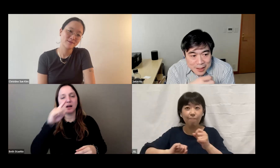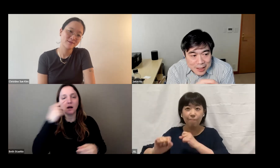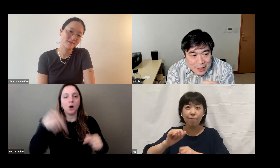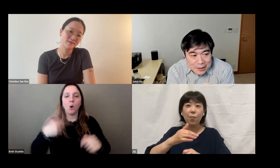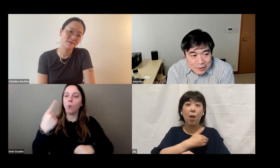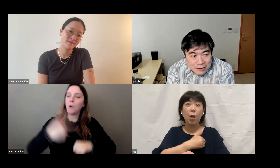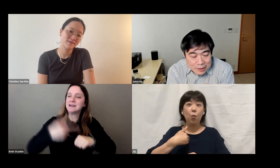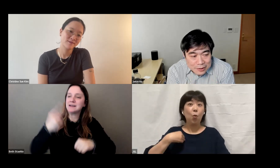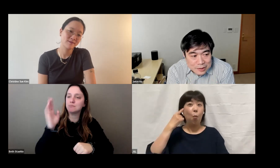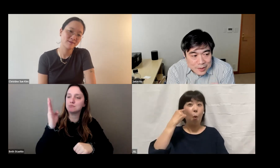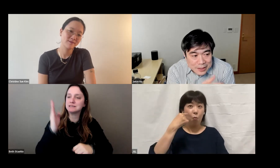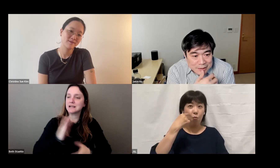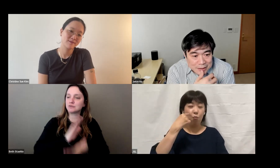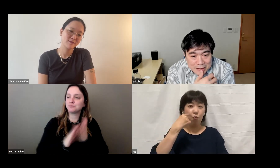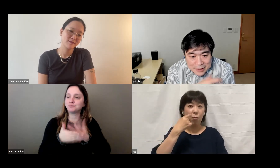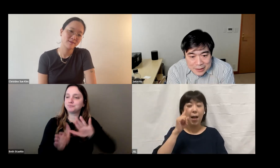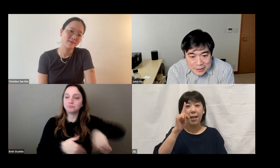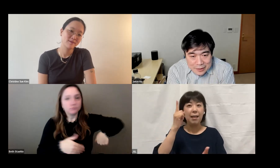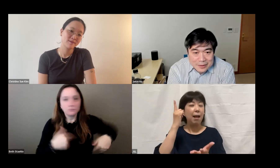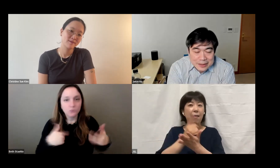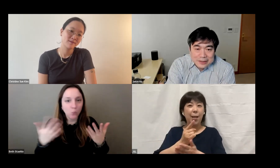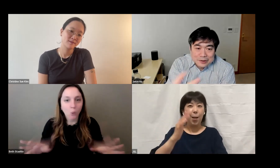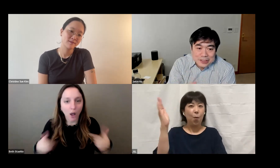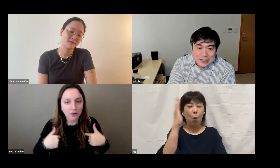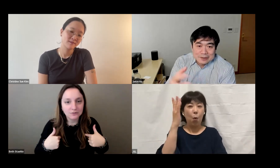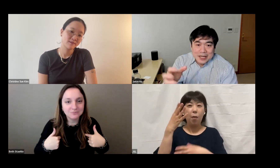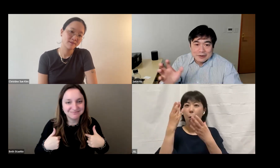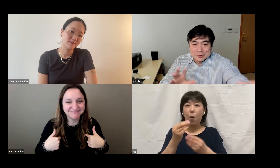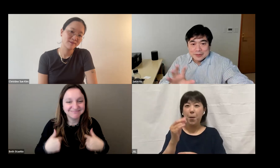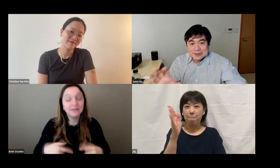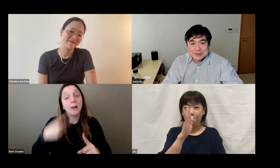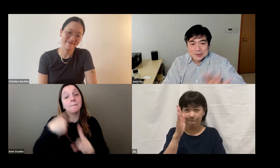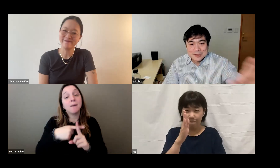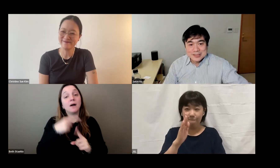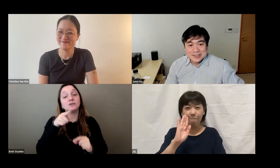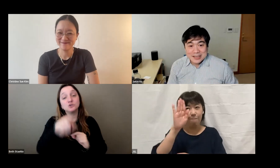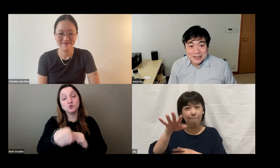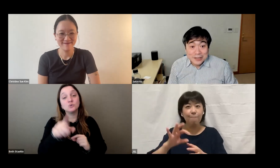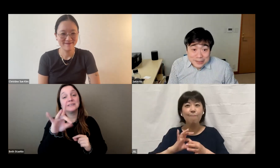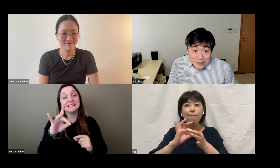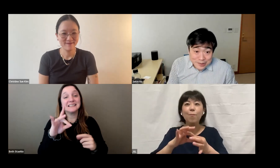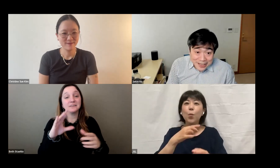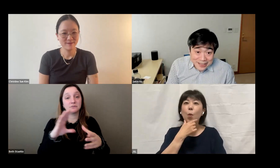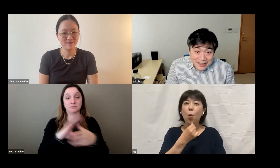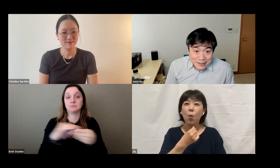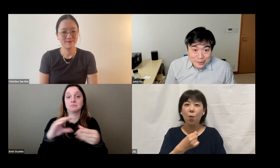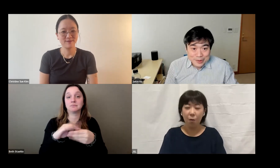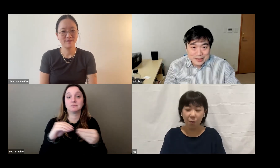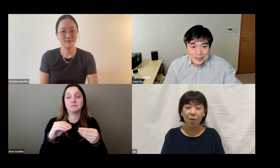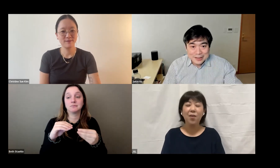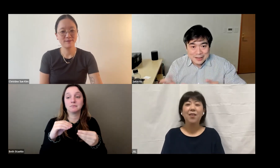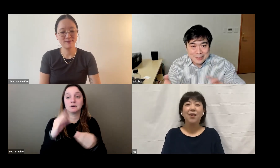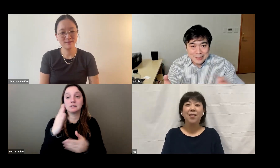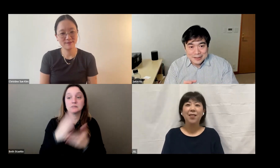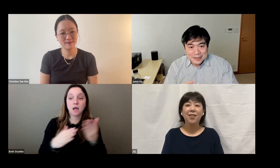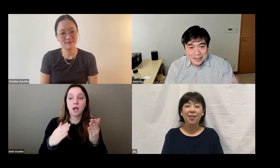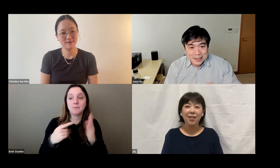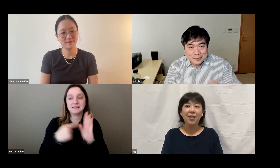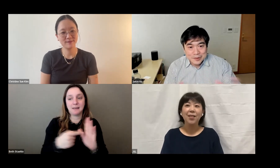And also I think that you shared how to do this technology today with the sign language